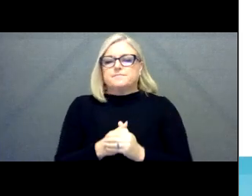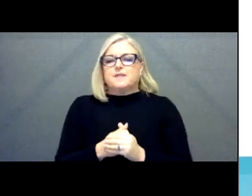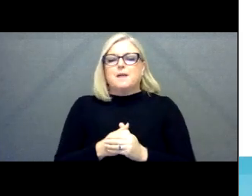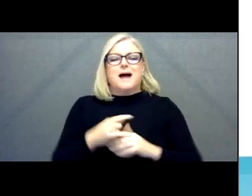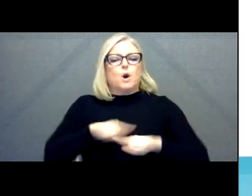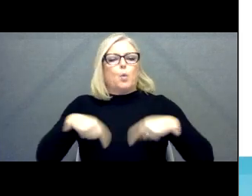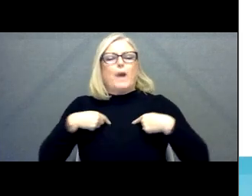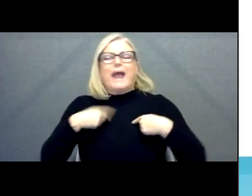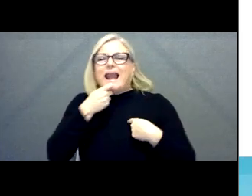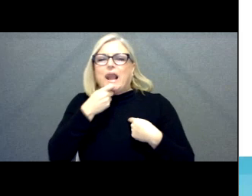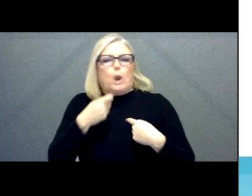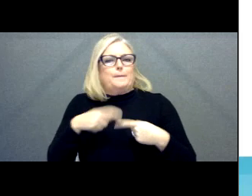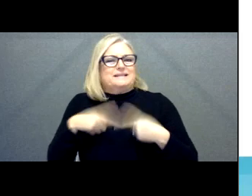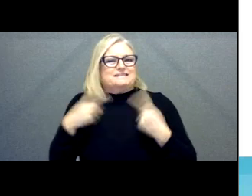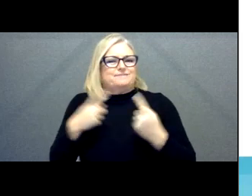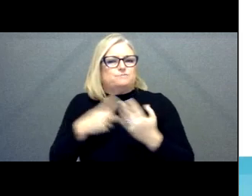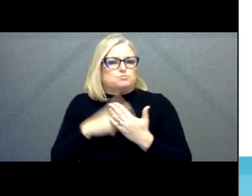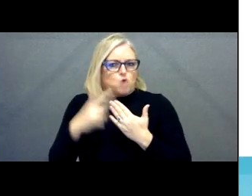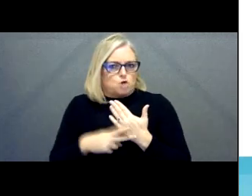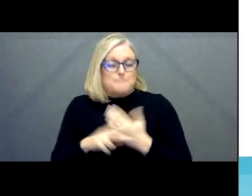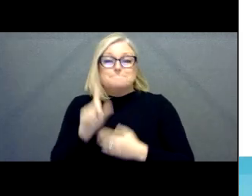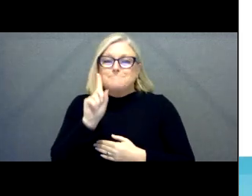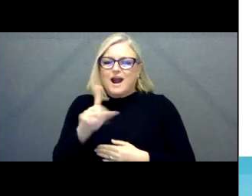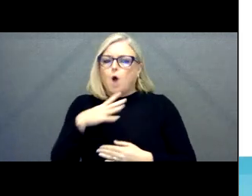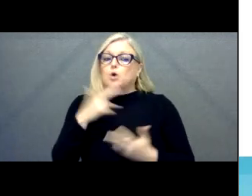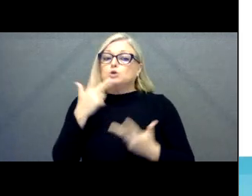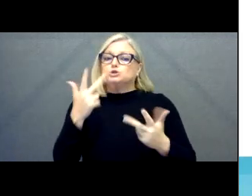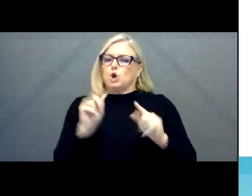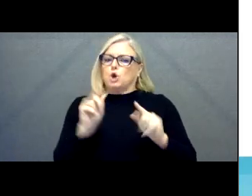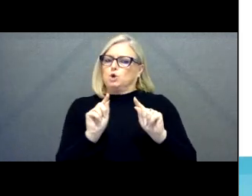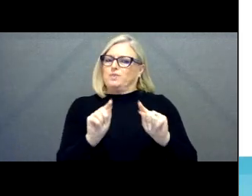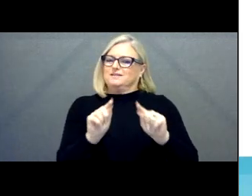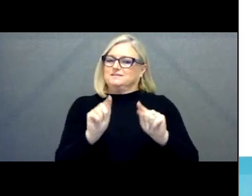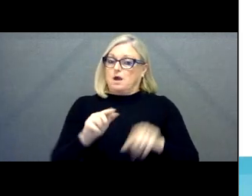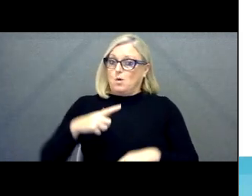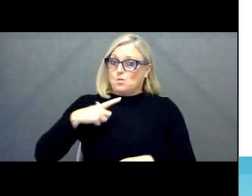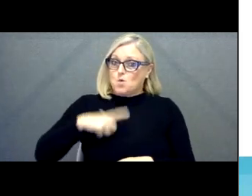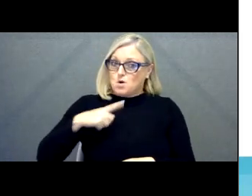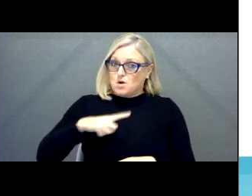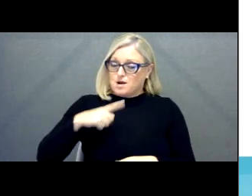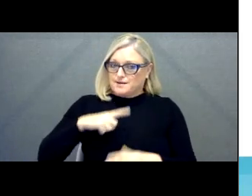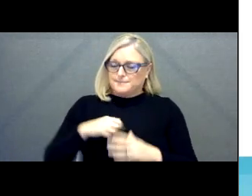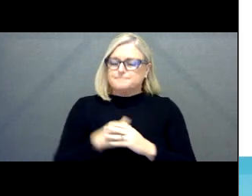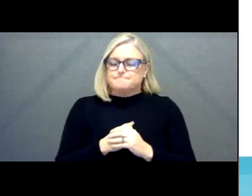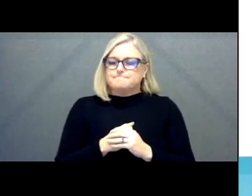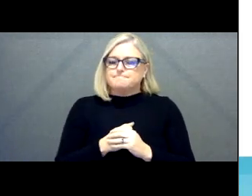slides I just wanted to start with this one though because um if anyone's interested in watching um